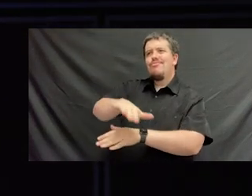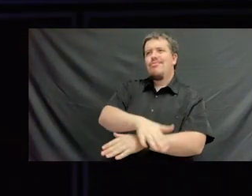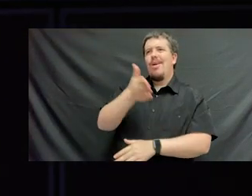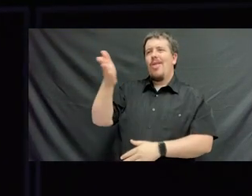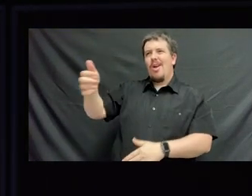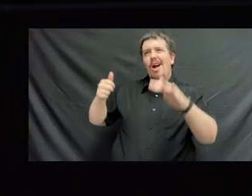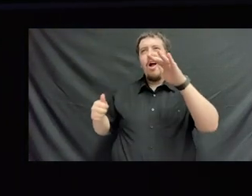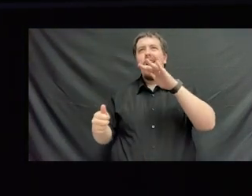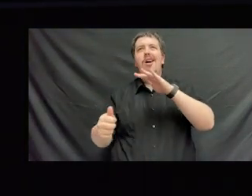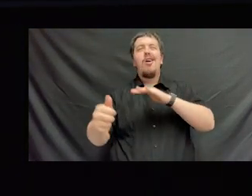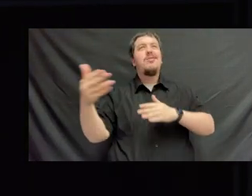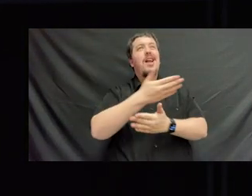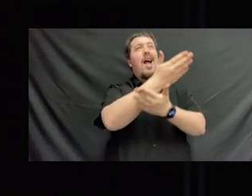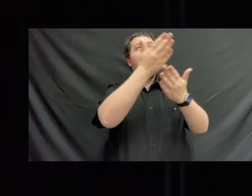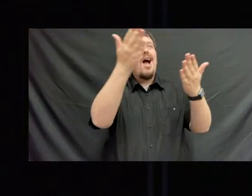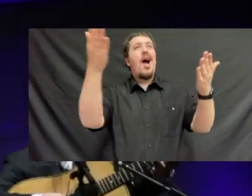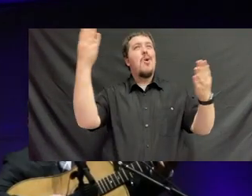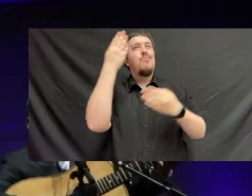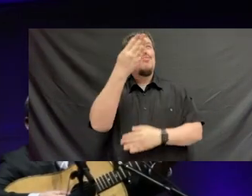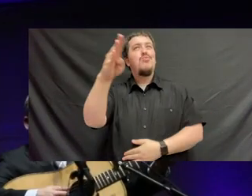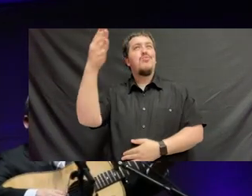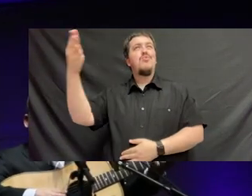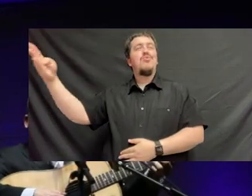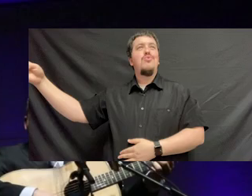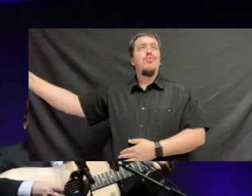Under the skies of blue